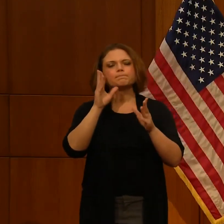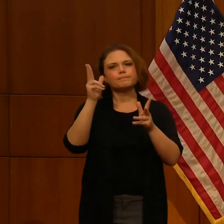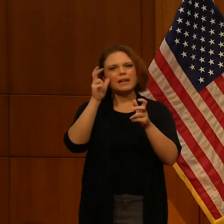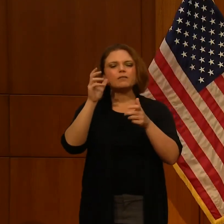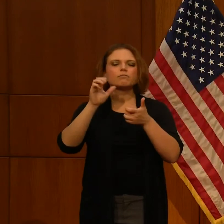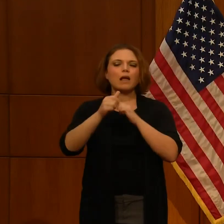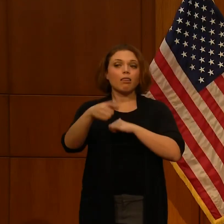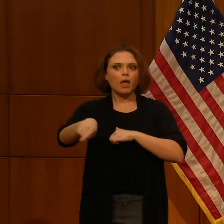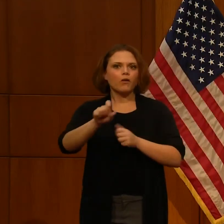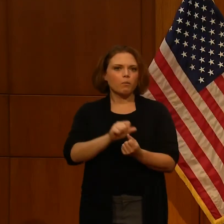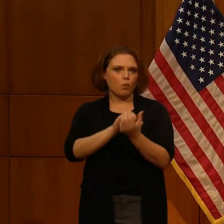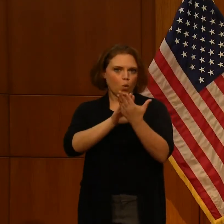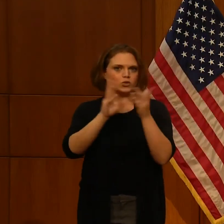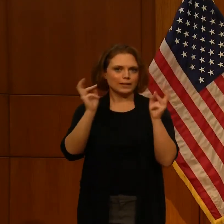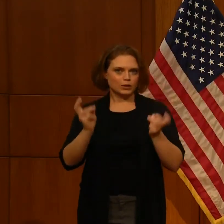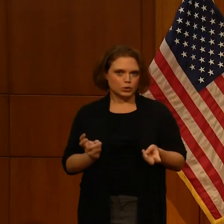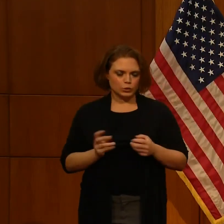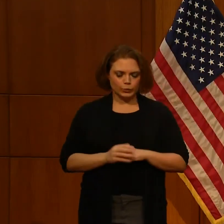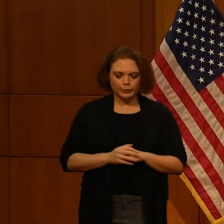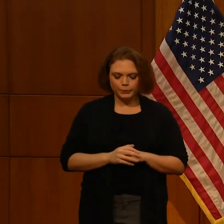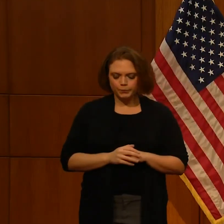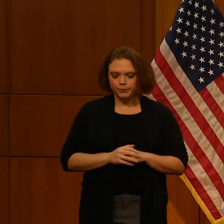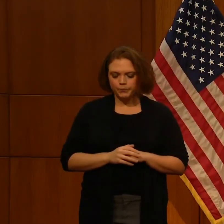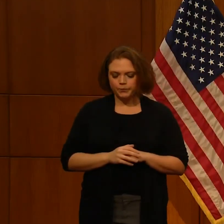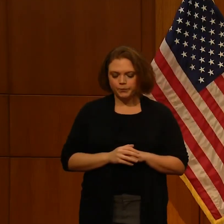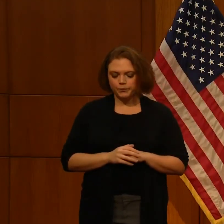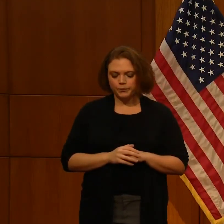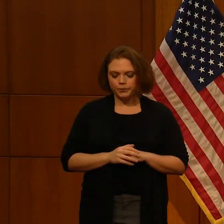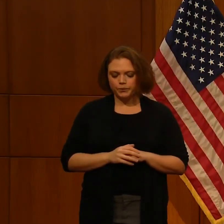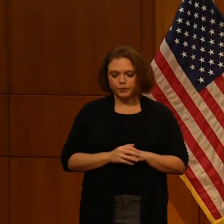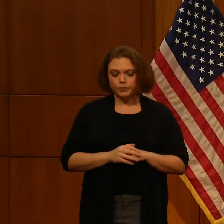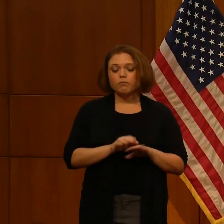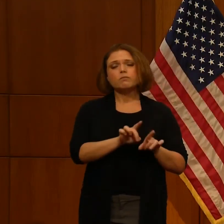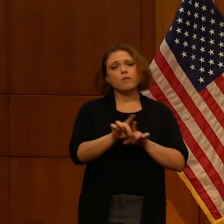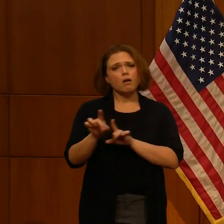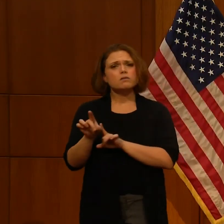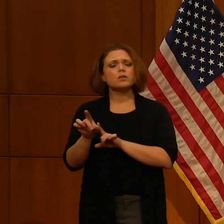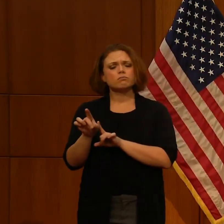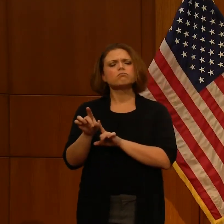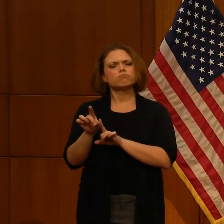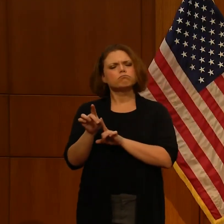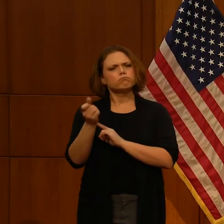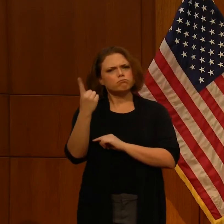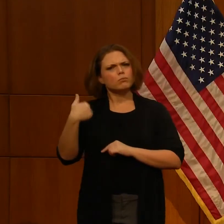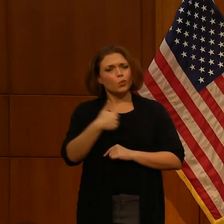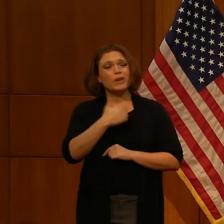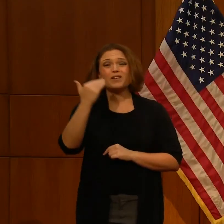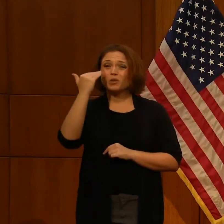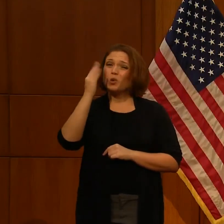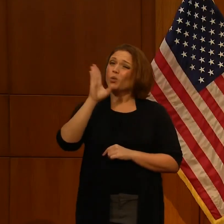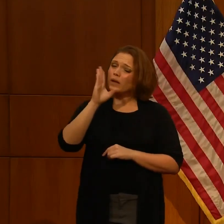WANTED YOU TO HEAR HOW THEY ARE APPROACHING THE ISSUE. ALSO